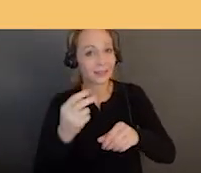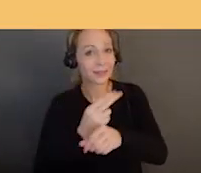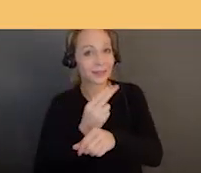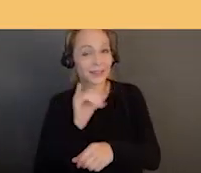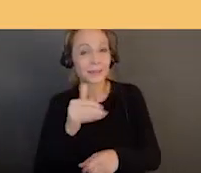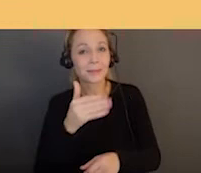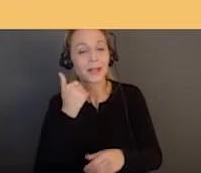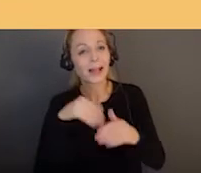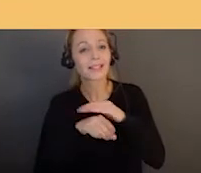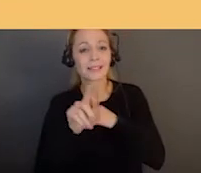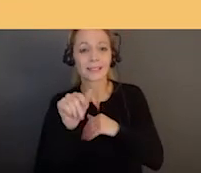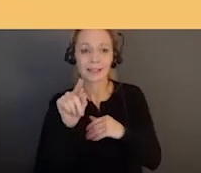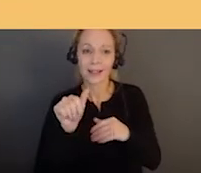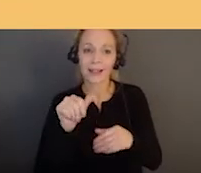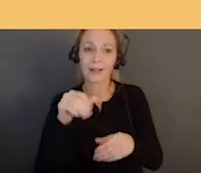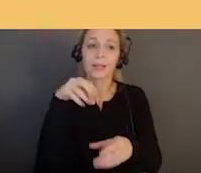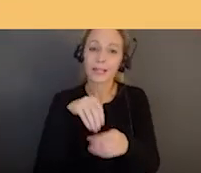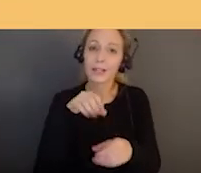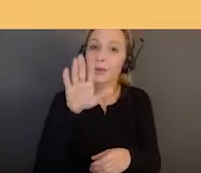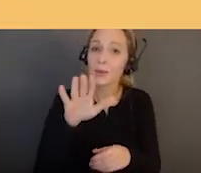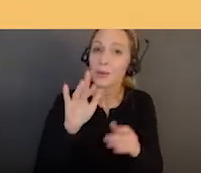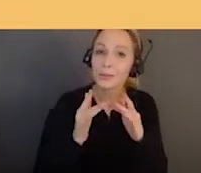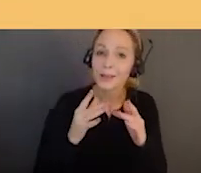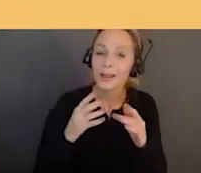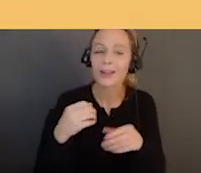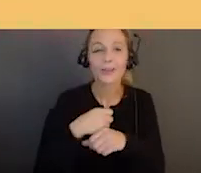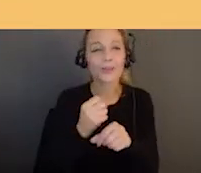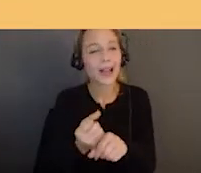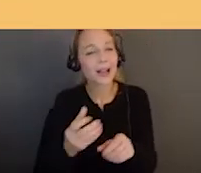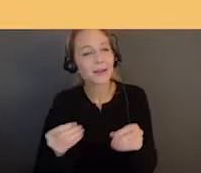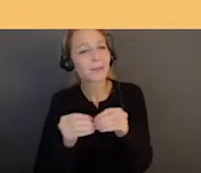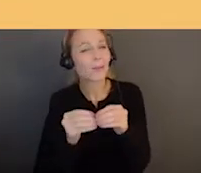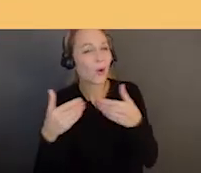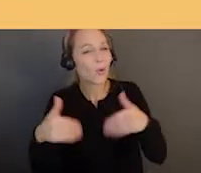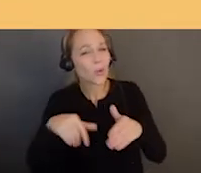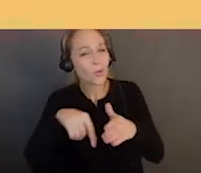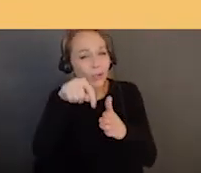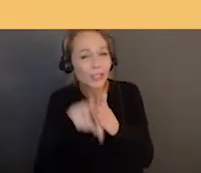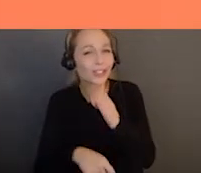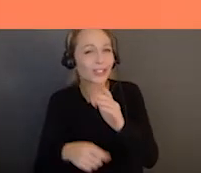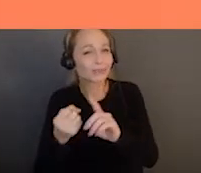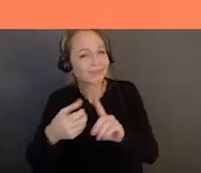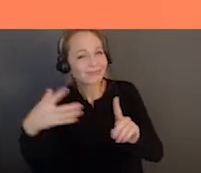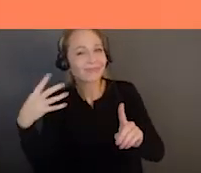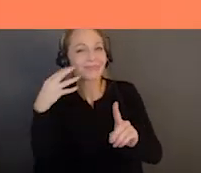YOU CAN UTILIZE IT TO CREATE RICHER EXPERIENCES FOR YOUR CUSTOMERS AND PROSPECTS.